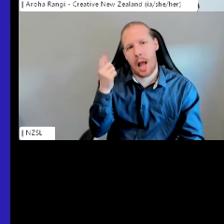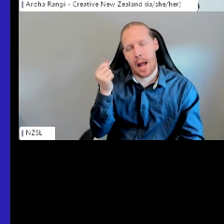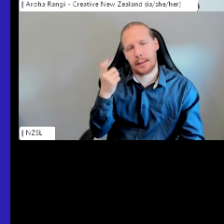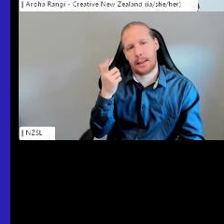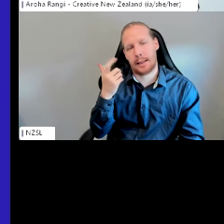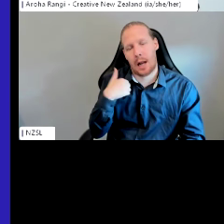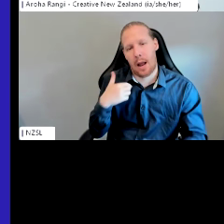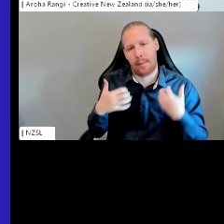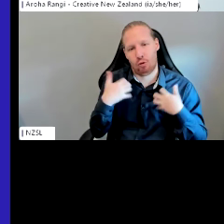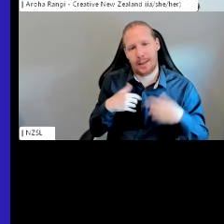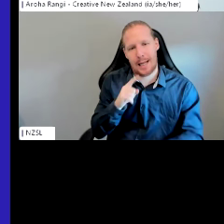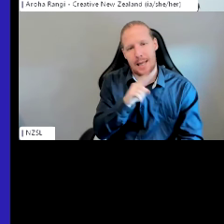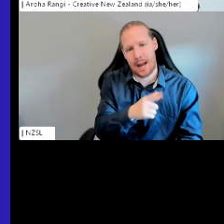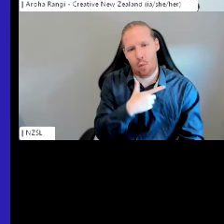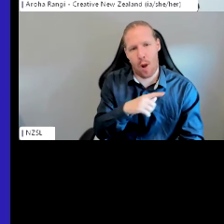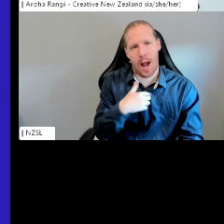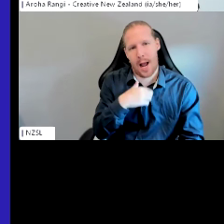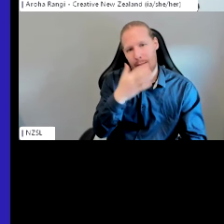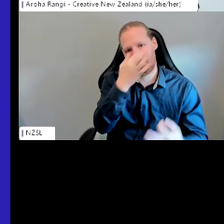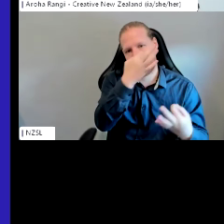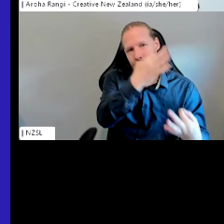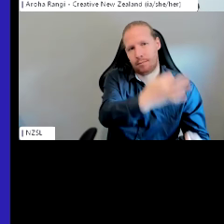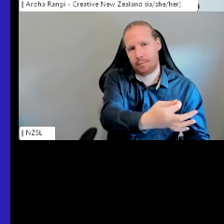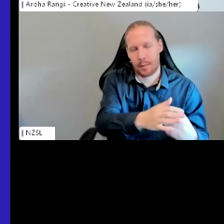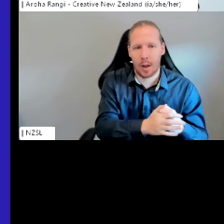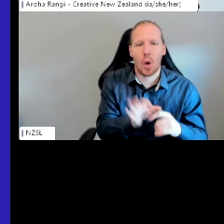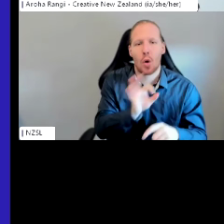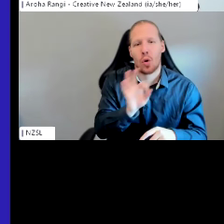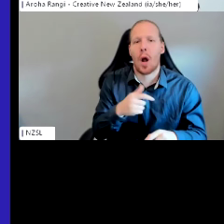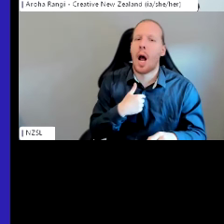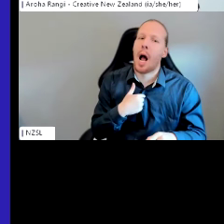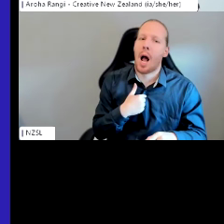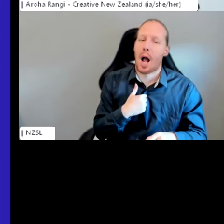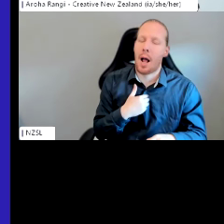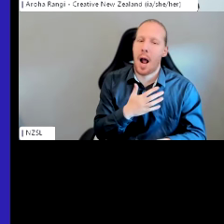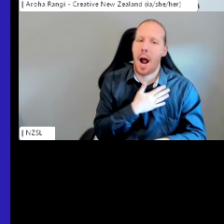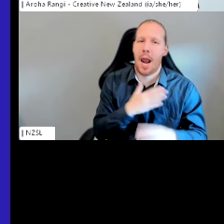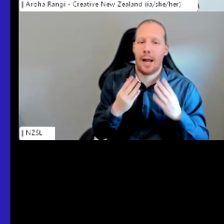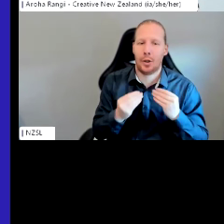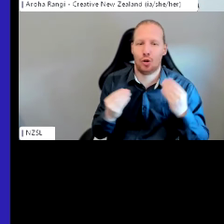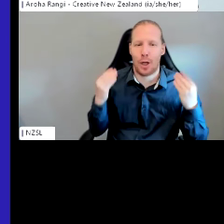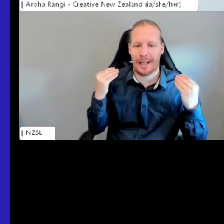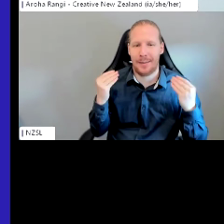then you are saying oh he really likes Shakespeare set in the future let's do another one of those so